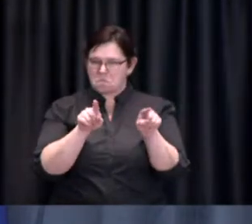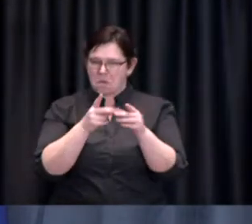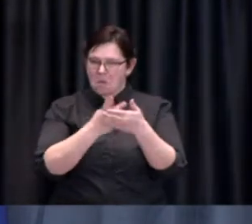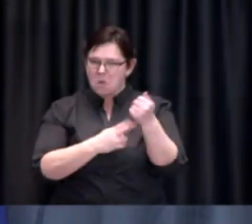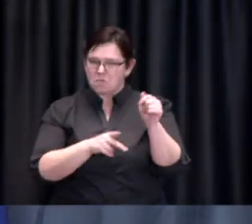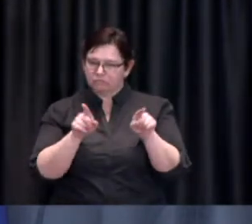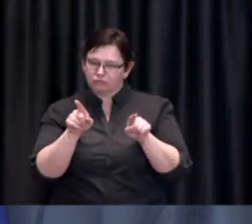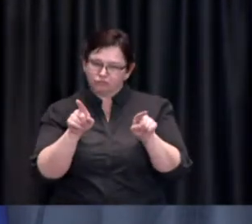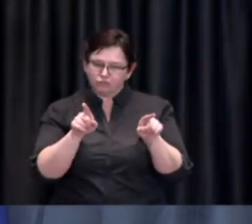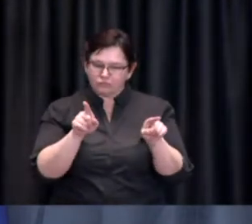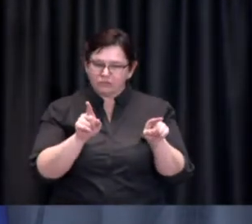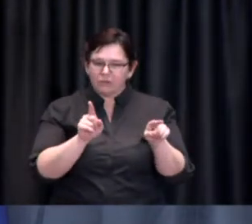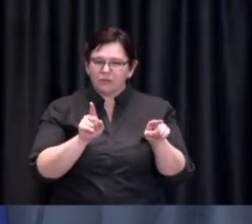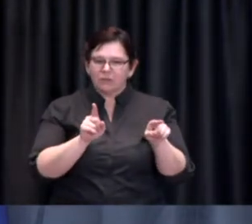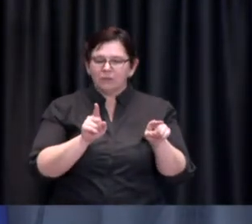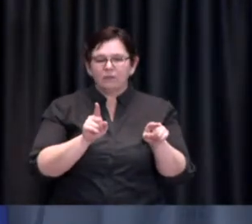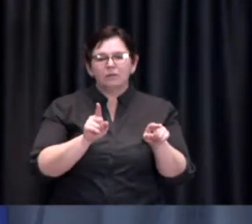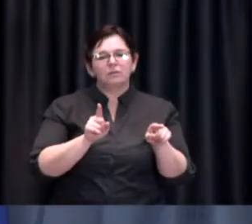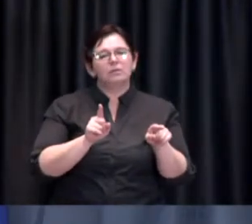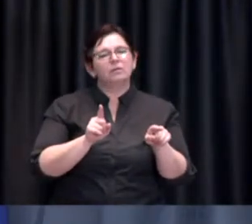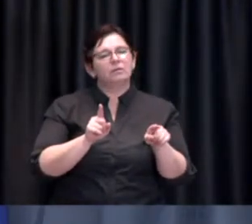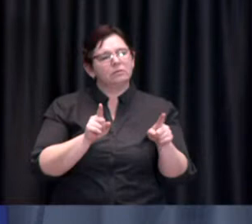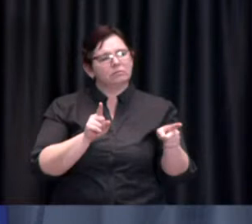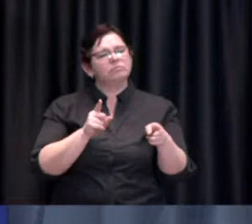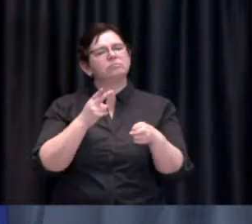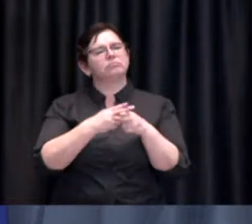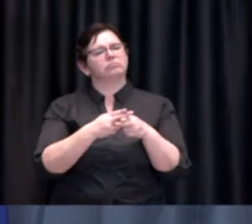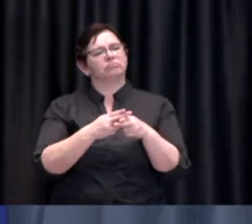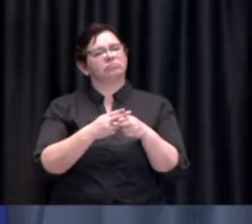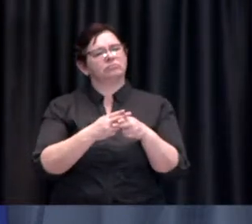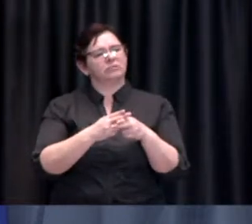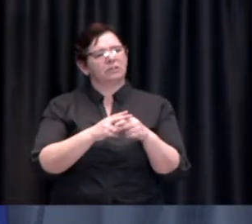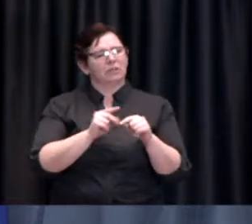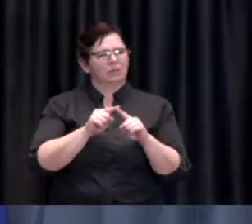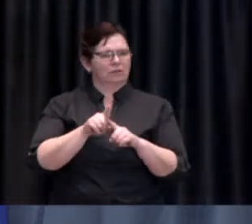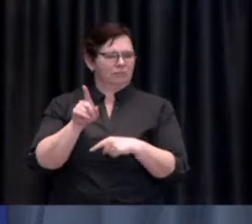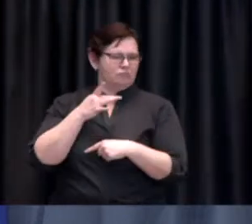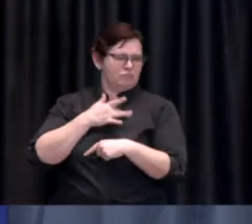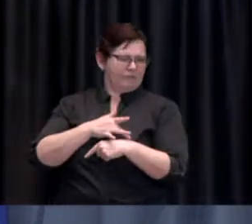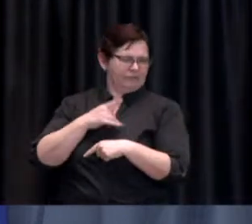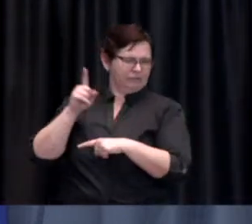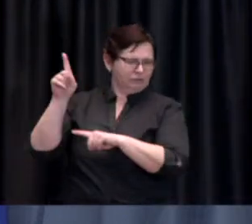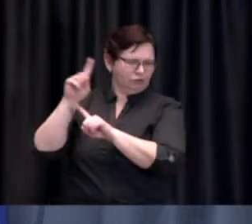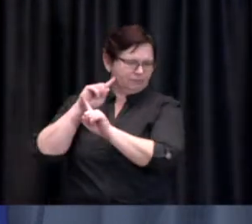a distinct difference between the province and the city's responsibility for vaccine rollouts.